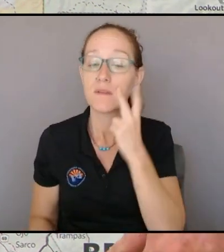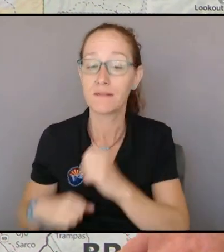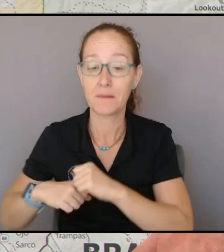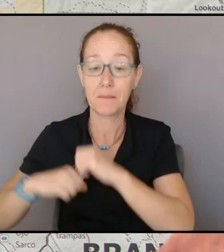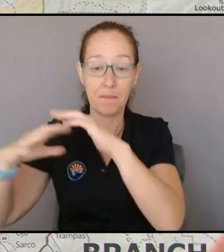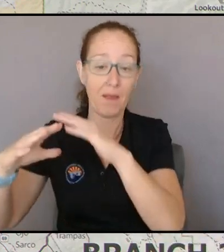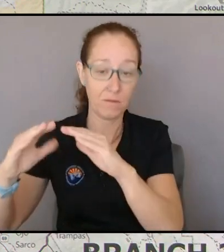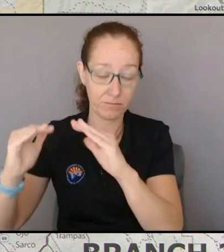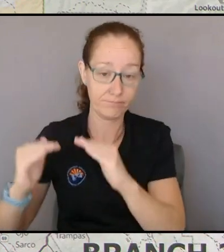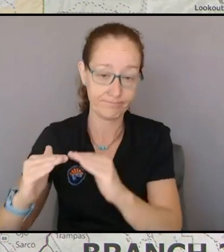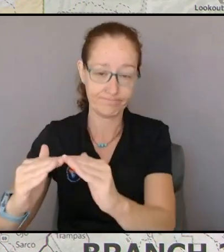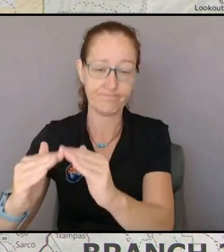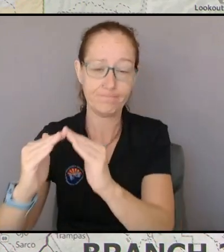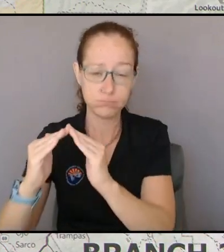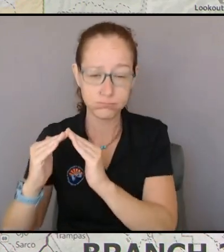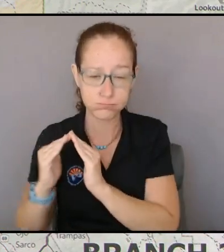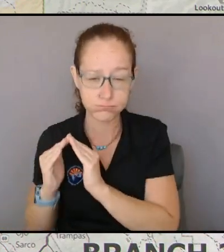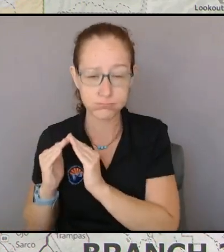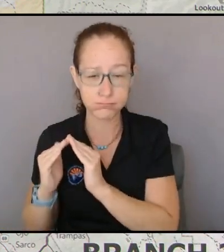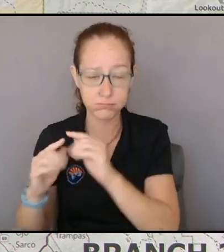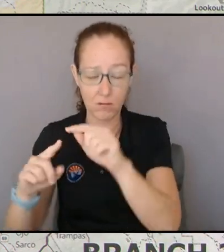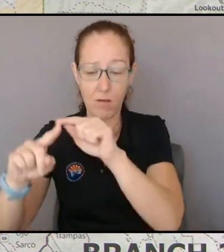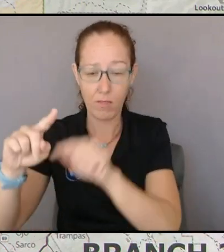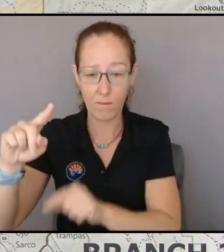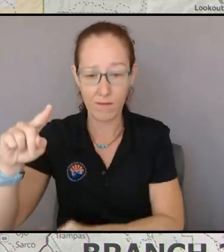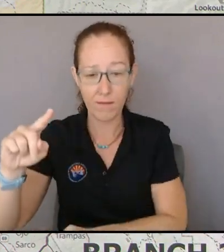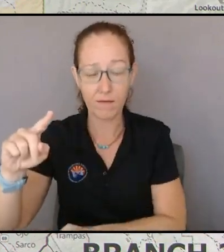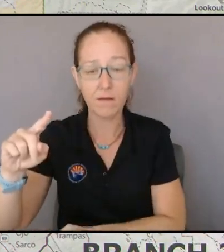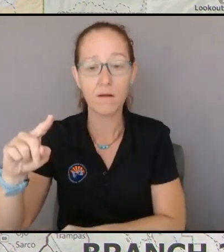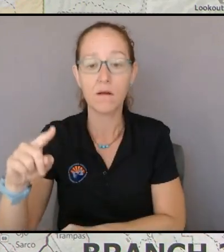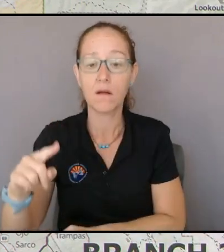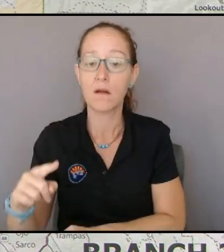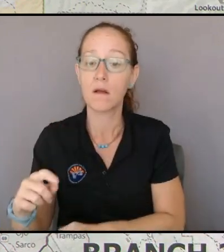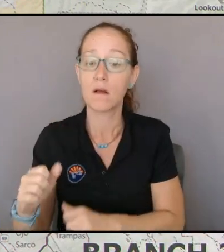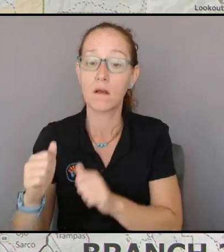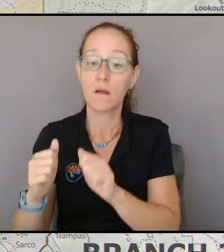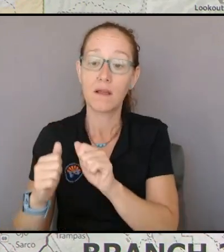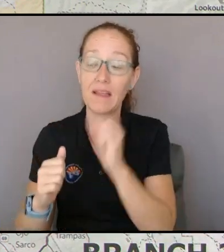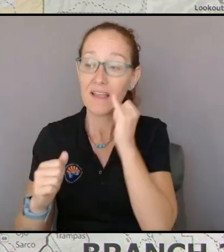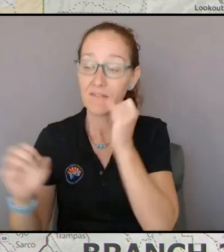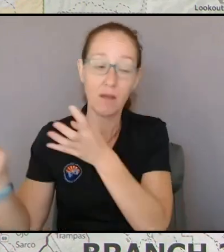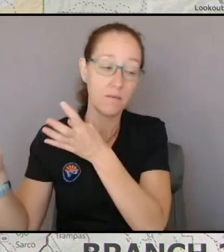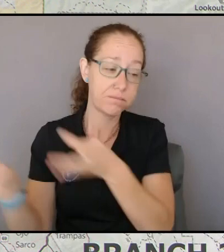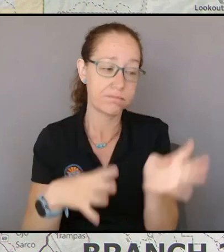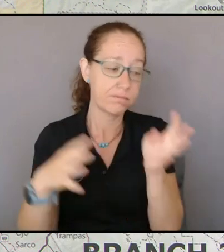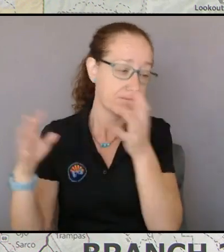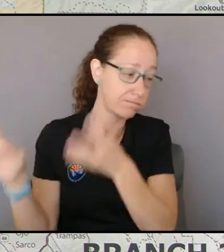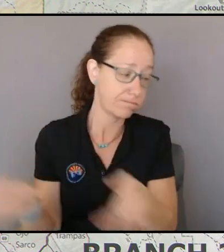west winds, that ridge may be creating some sheltering. It may also be creating a lot of turbulence that changes wind